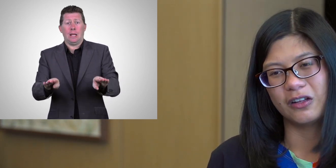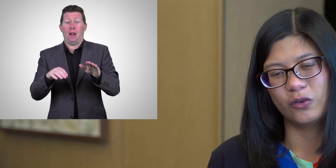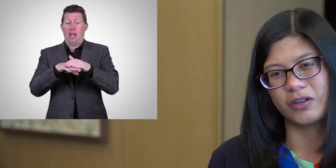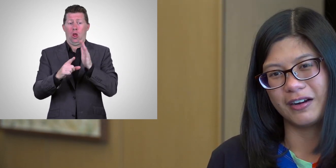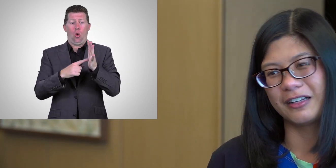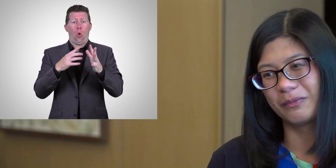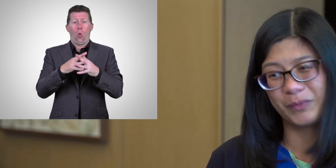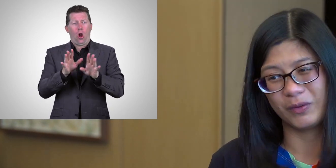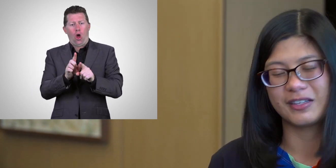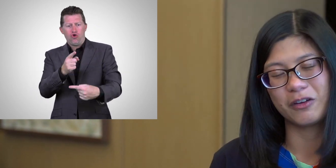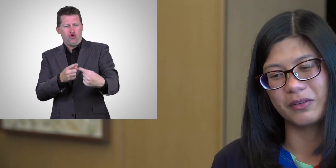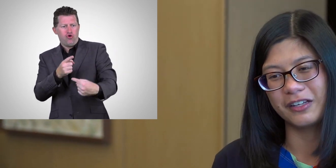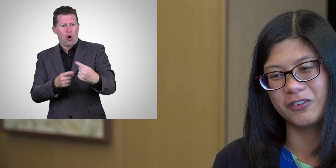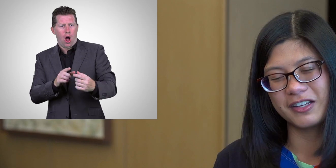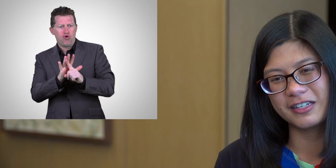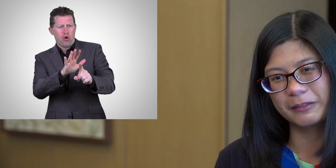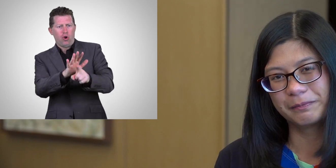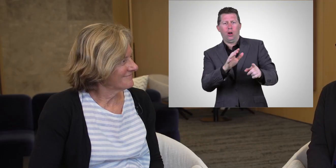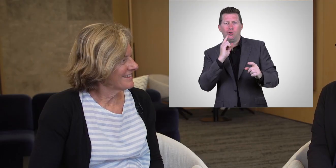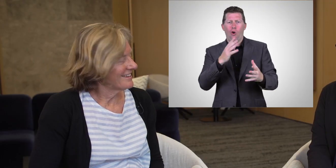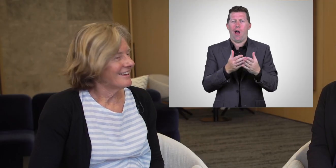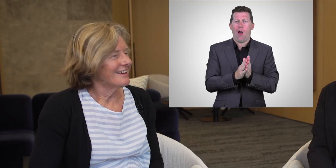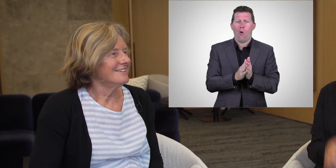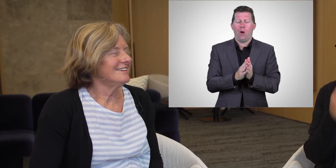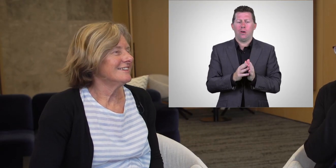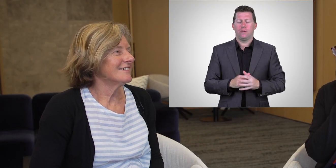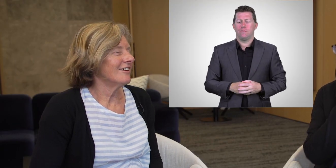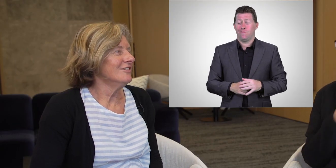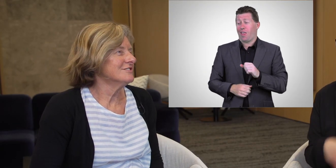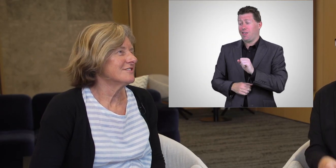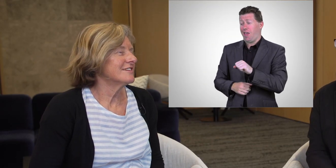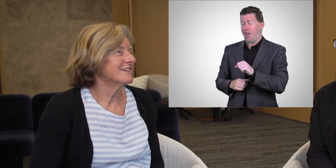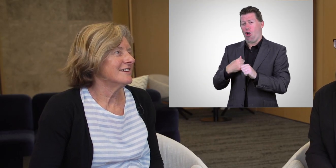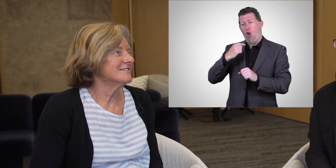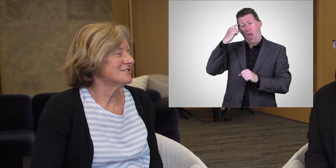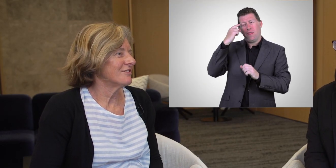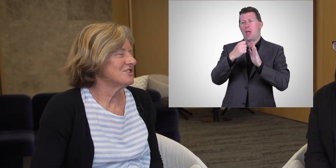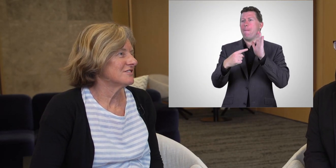law degree once they complete university. MARY: Yeah, I also think a key consideration